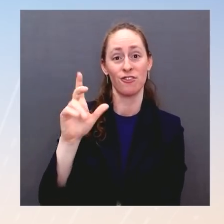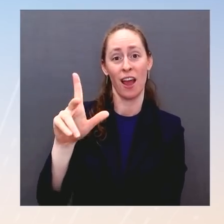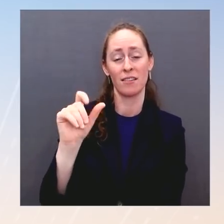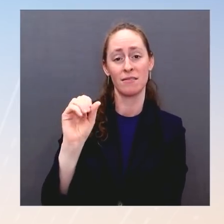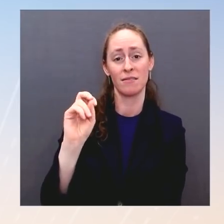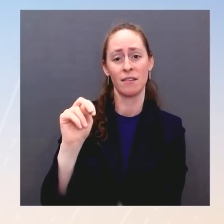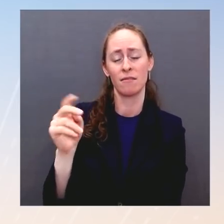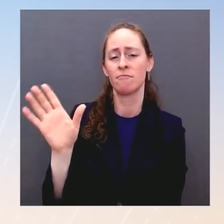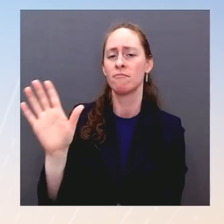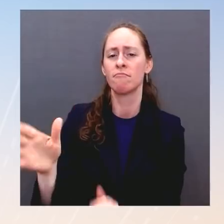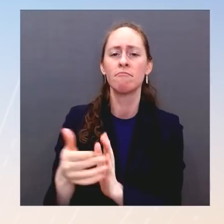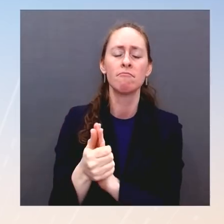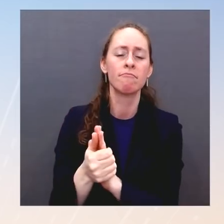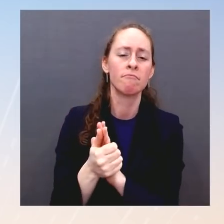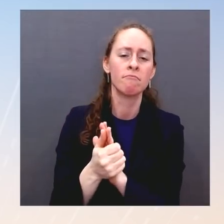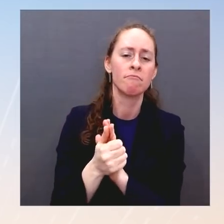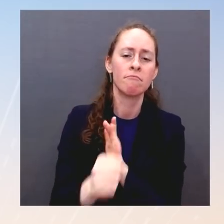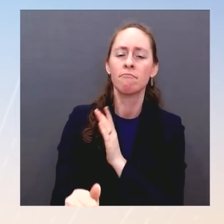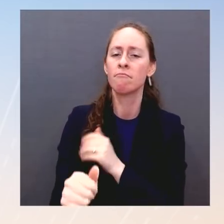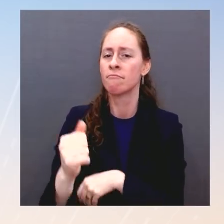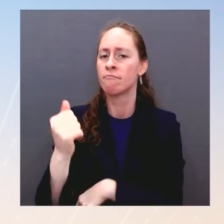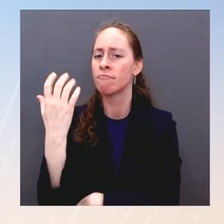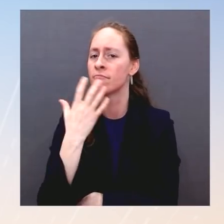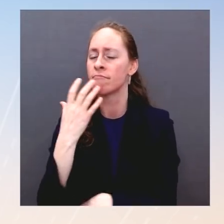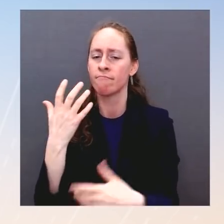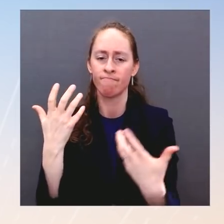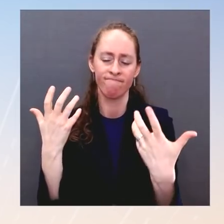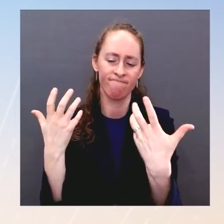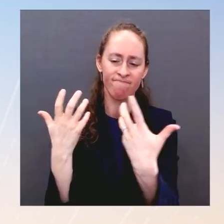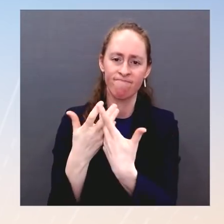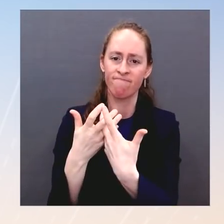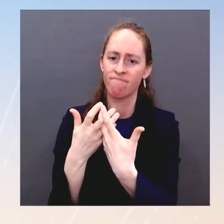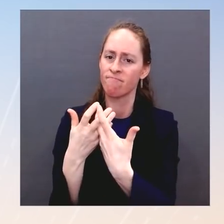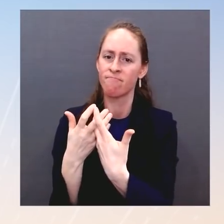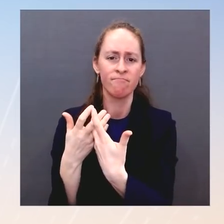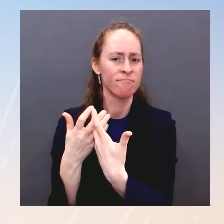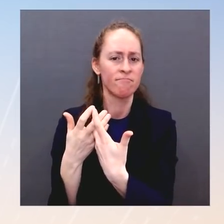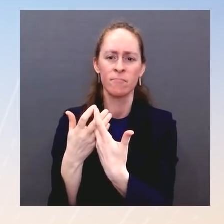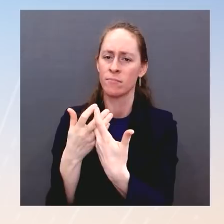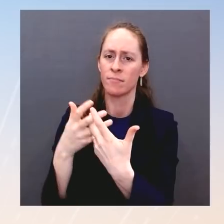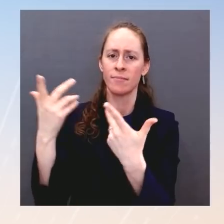She talked about that during his remarks. When she was confirmed as a district judge in 2013,